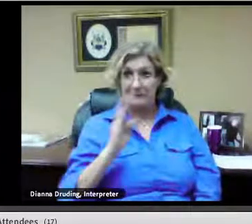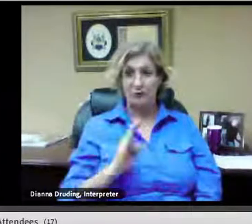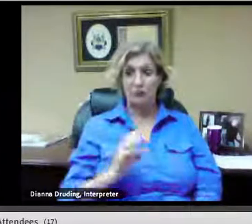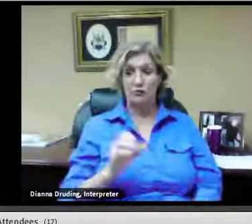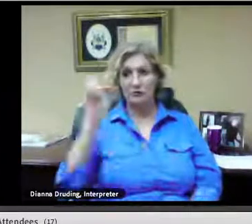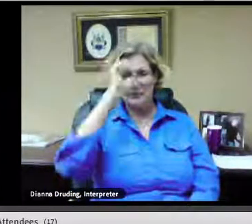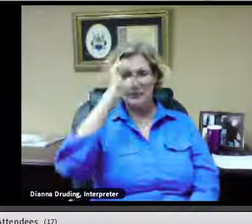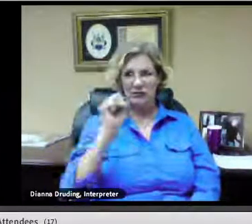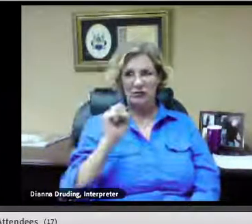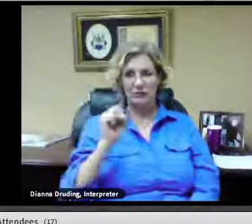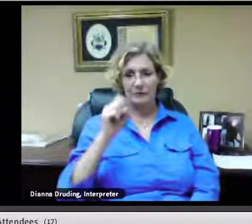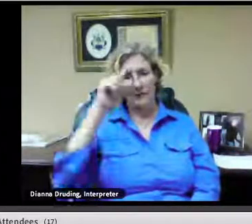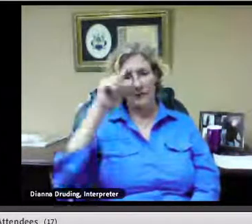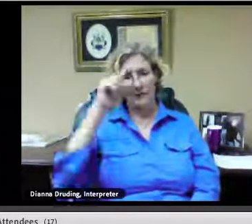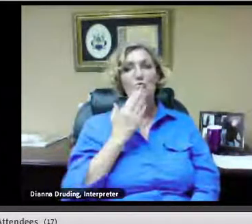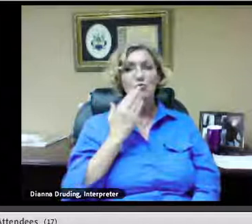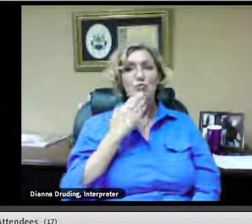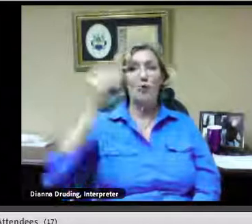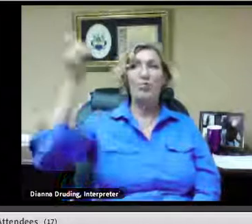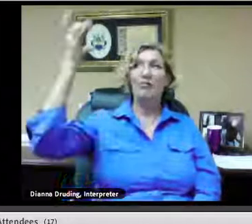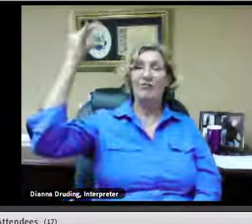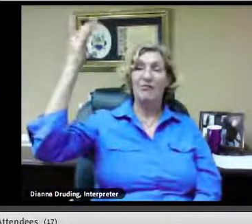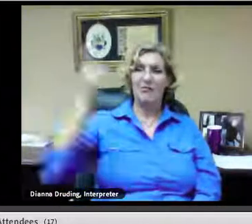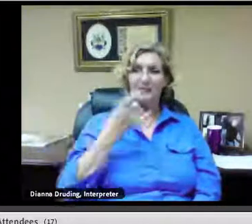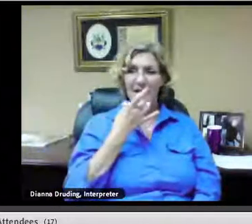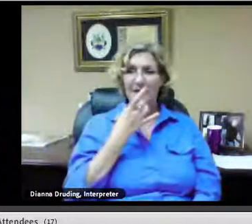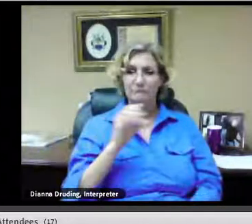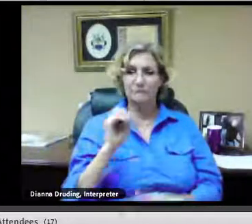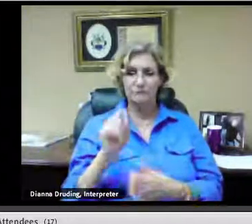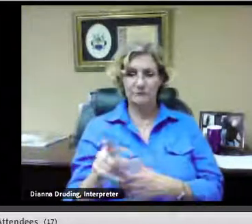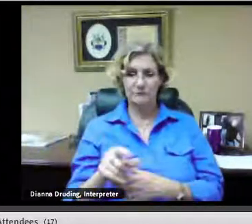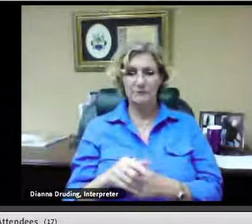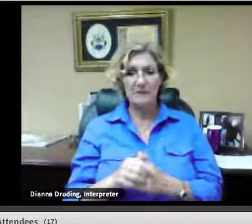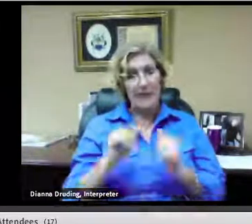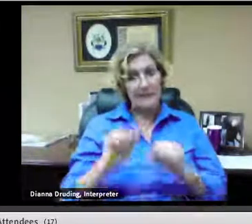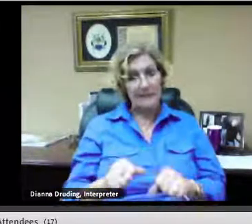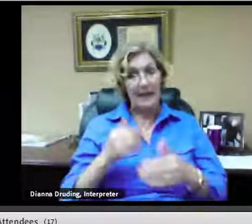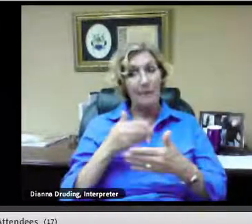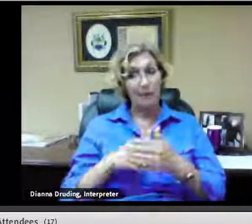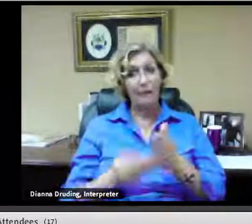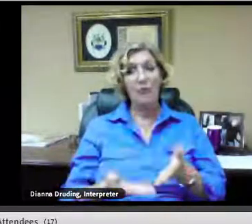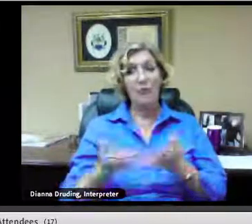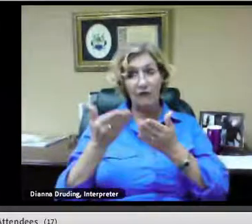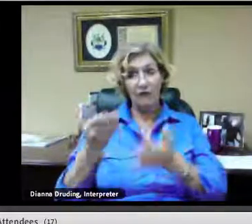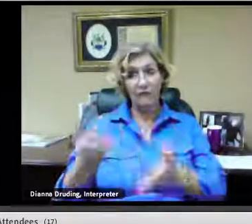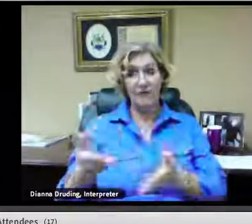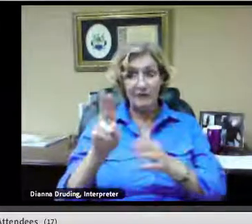navigate to find content? Is there something up there that says, you know, can you call or chat with somebody